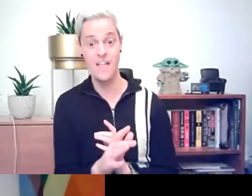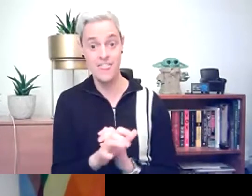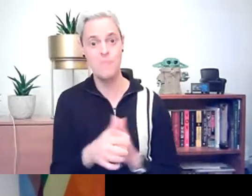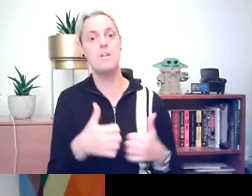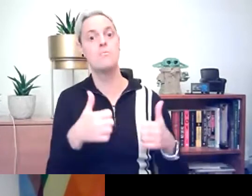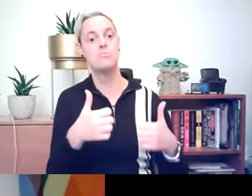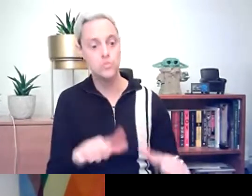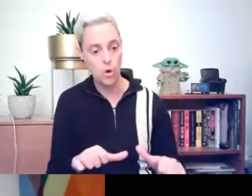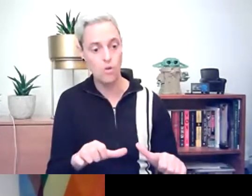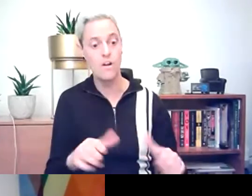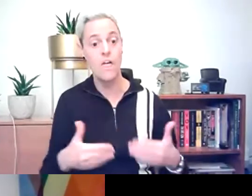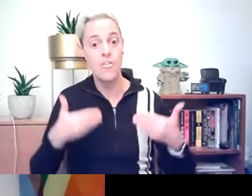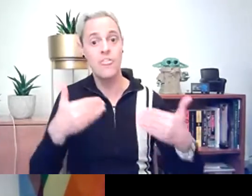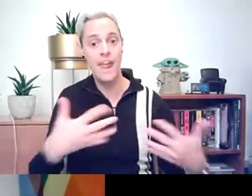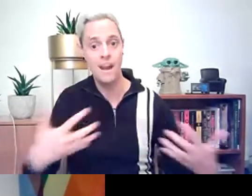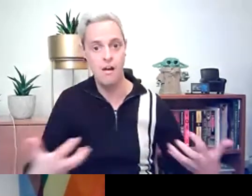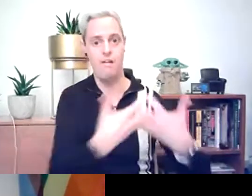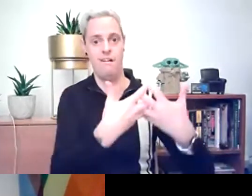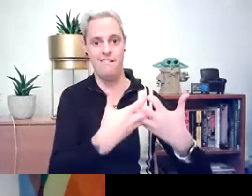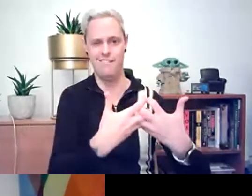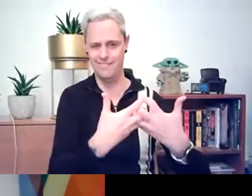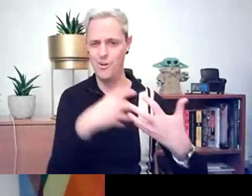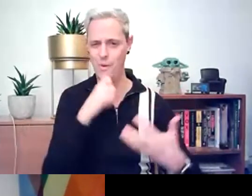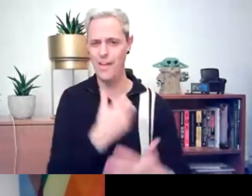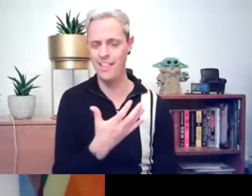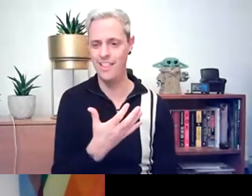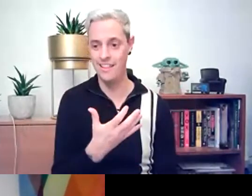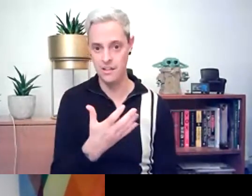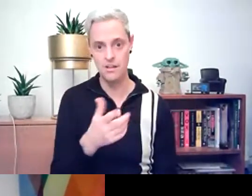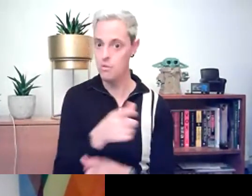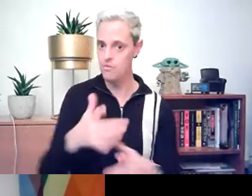18:45:41 So it's, it's not uncommon when people feel pulled in different directions.